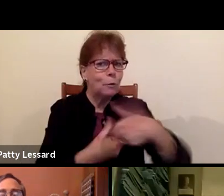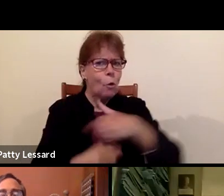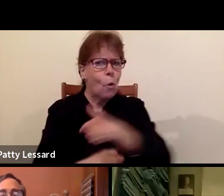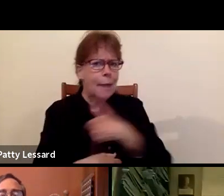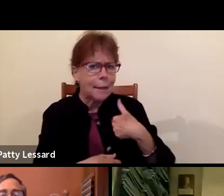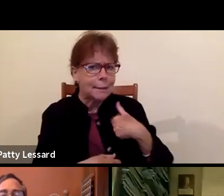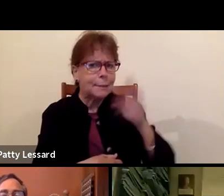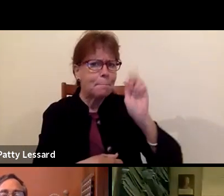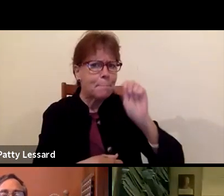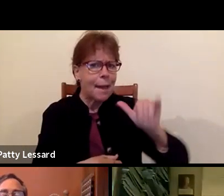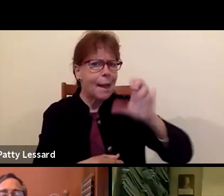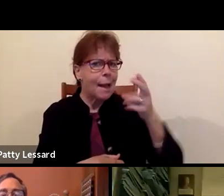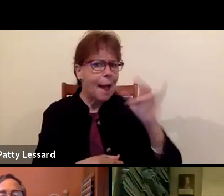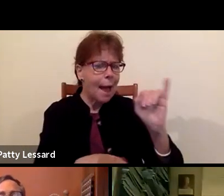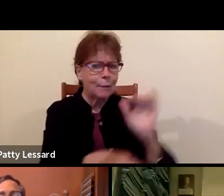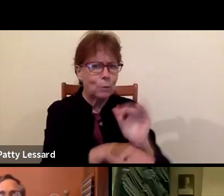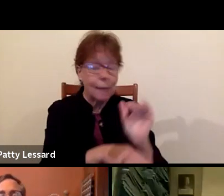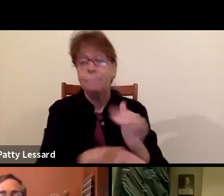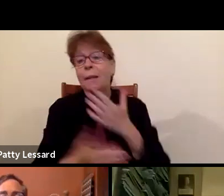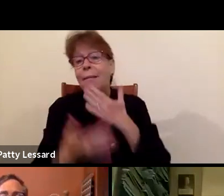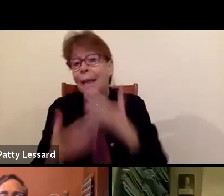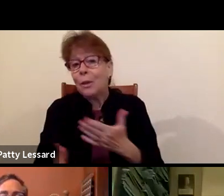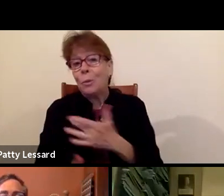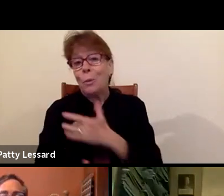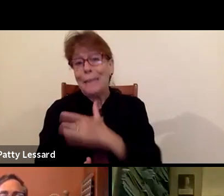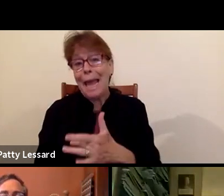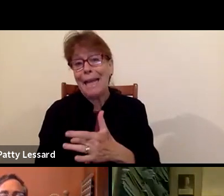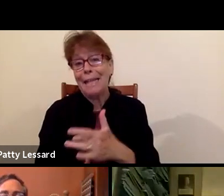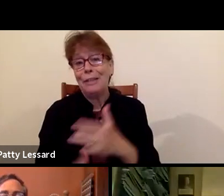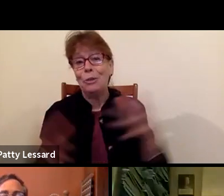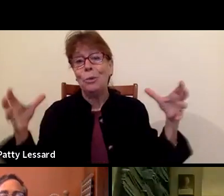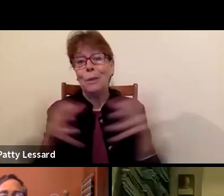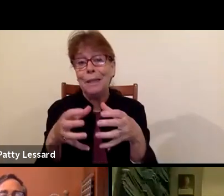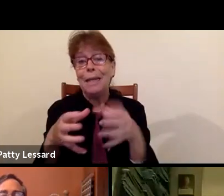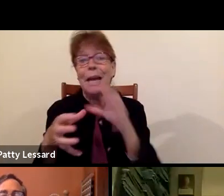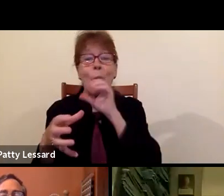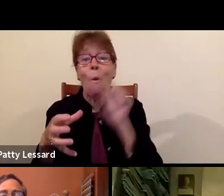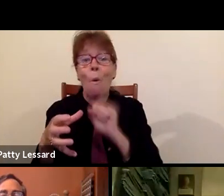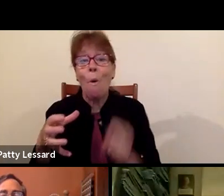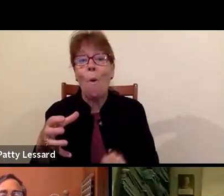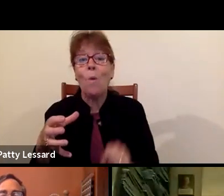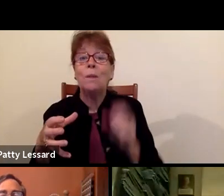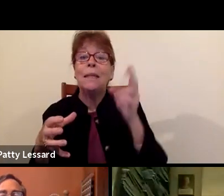And how we'll all benefit from learning about disabilities more this evening. ≫ Nancy: